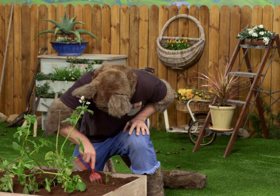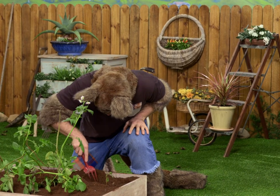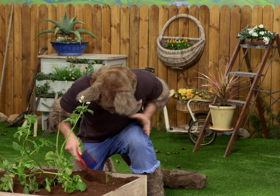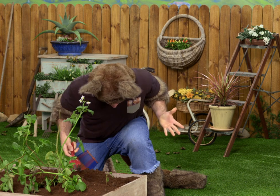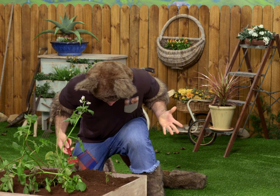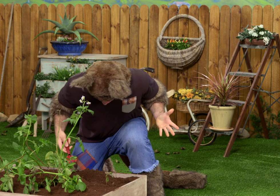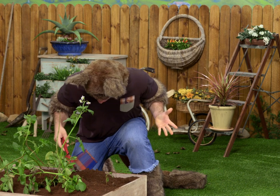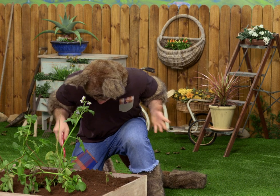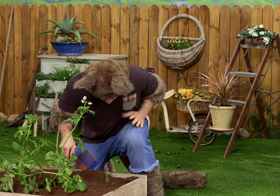Hm.